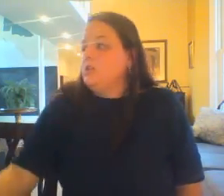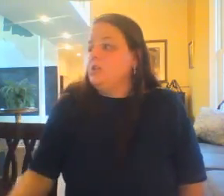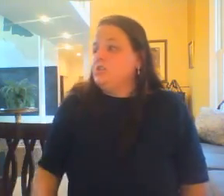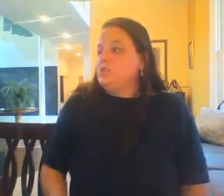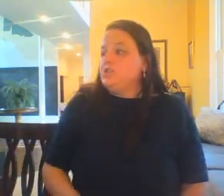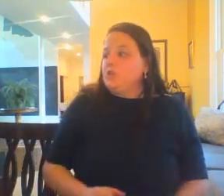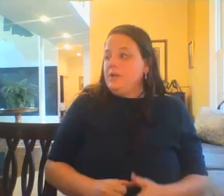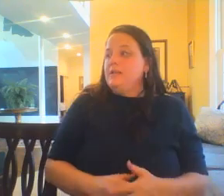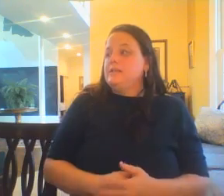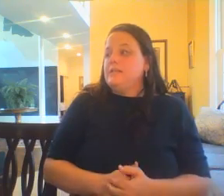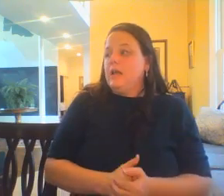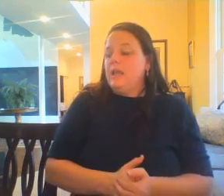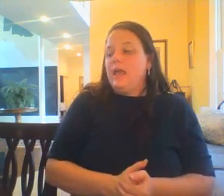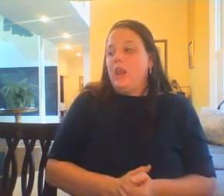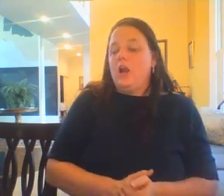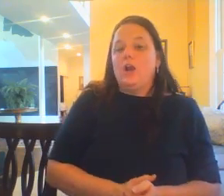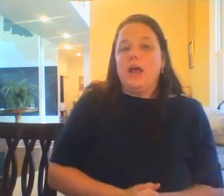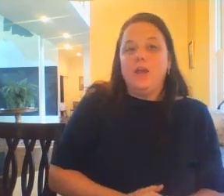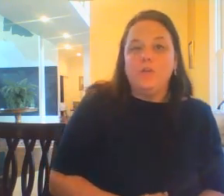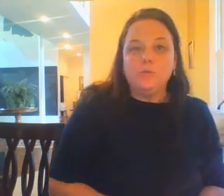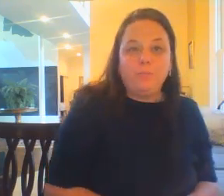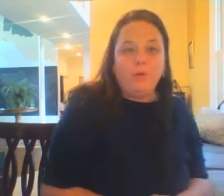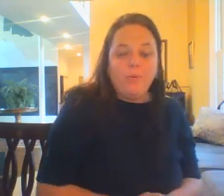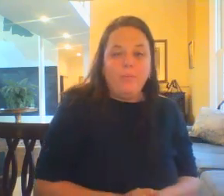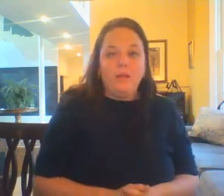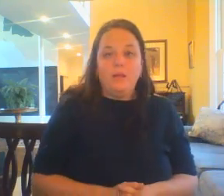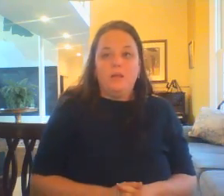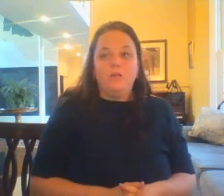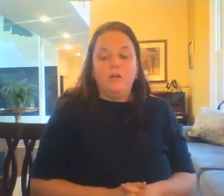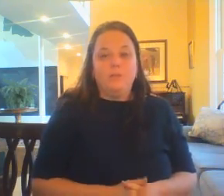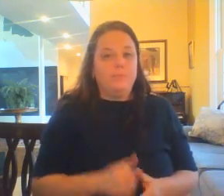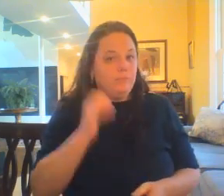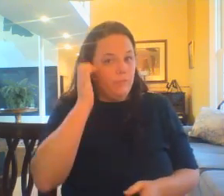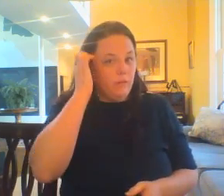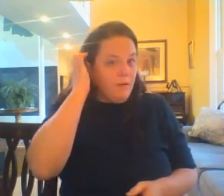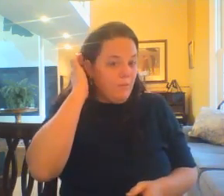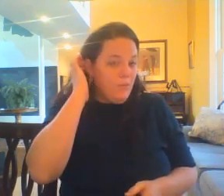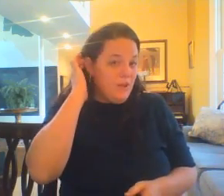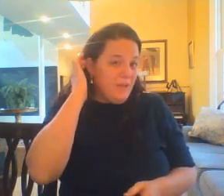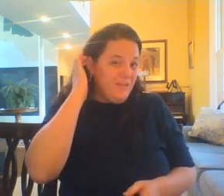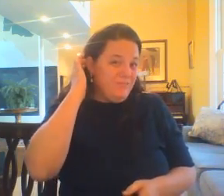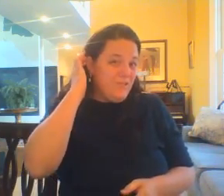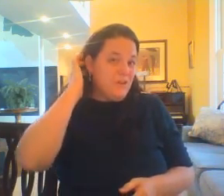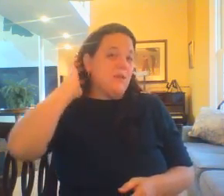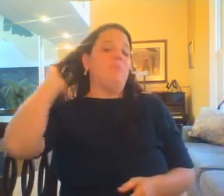student study and learn I know this one probably could um might be one that